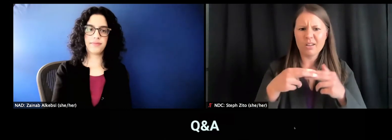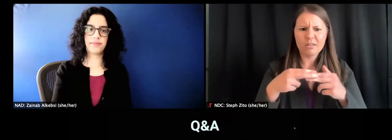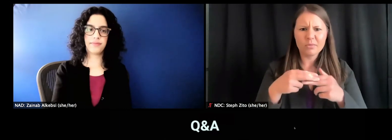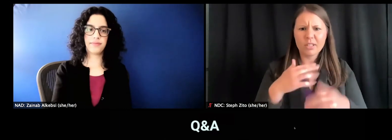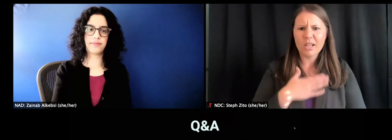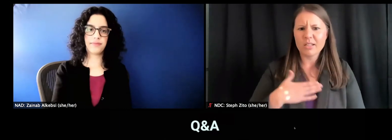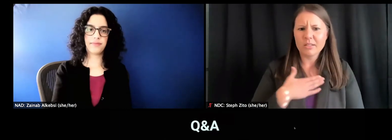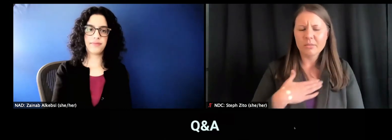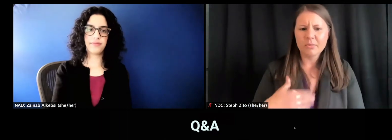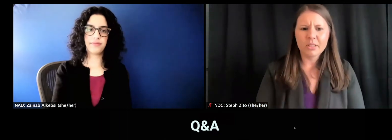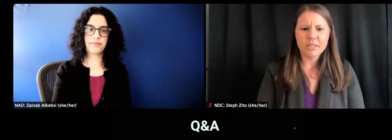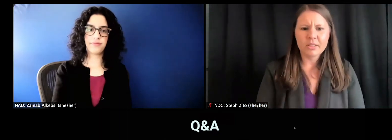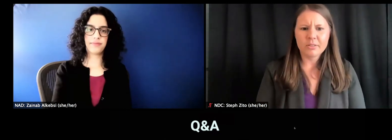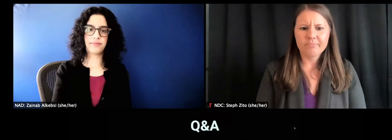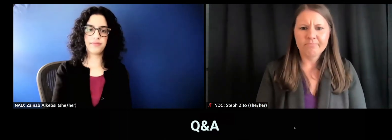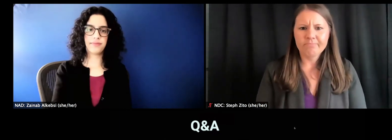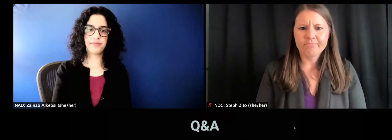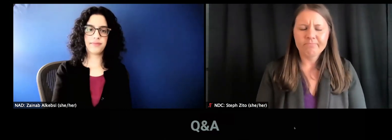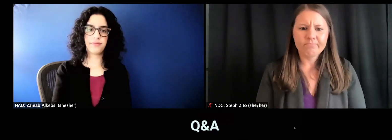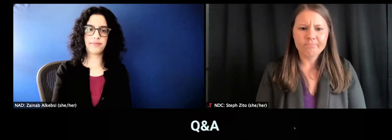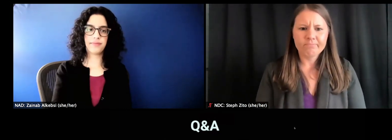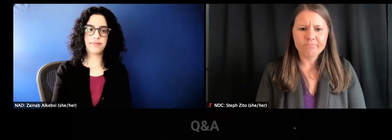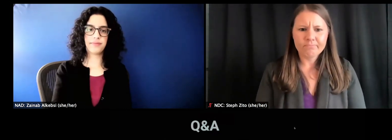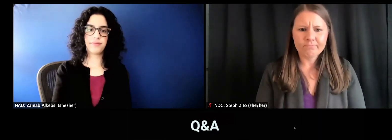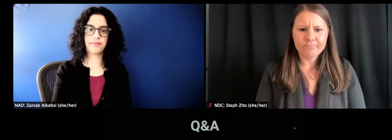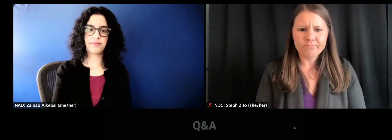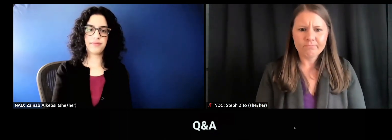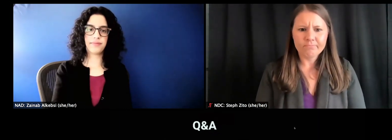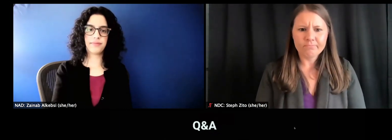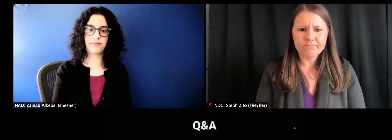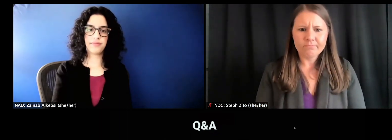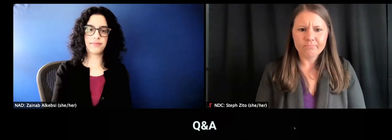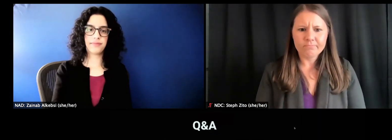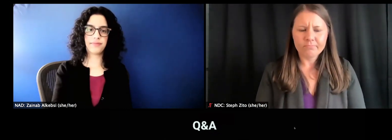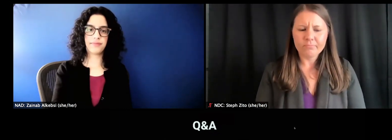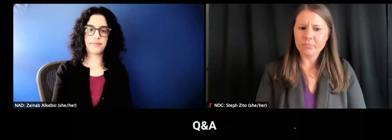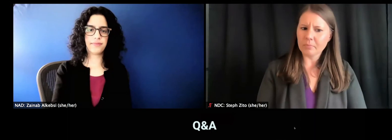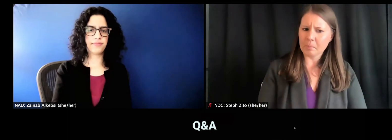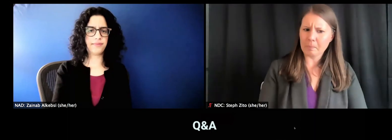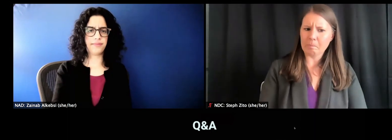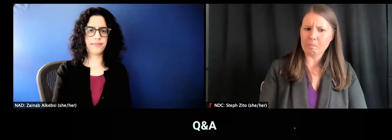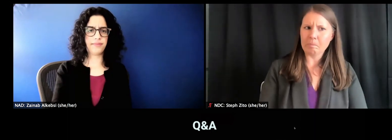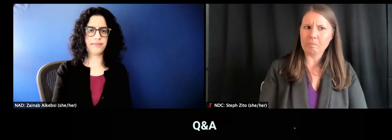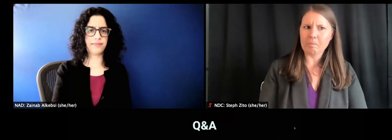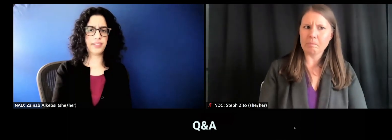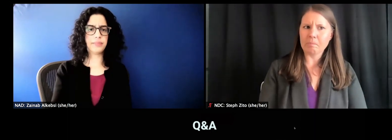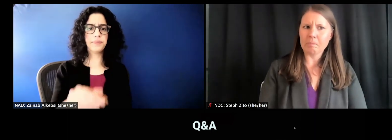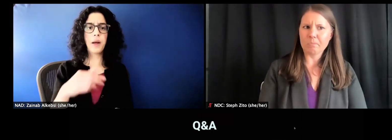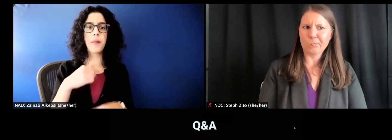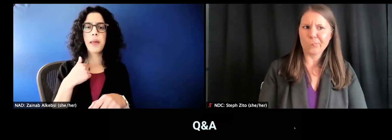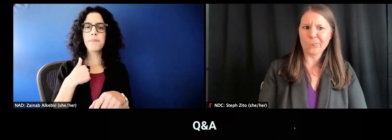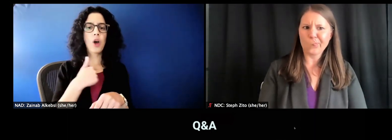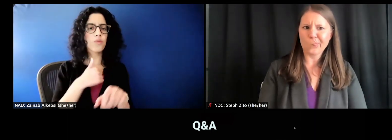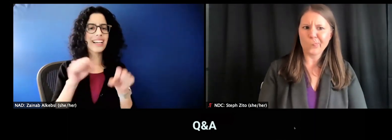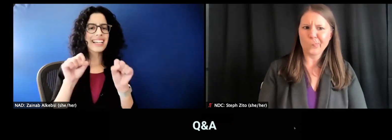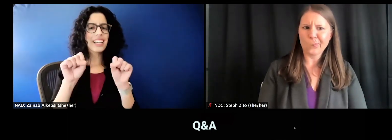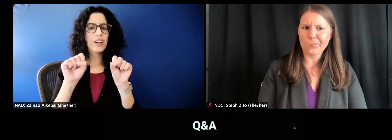You can just back the slides up just a second. We will give it just a second.